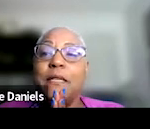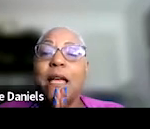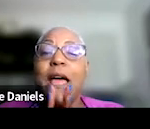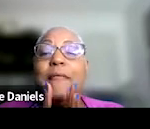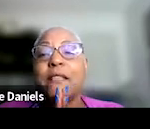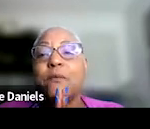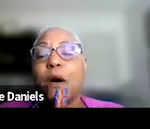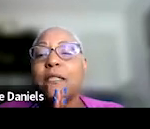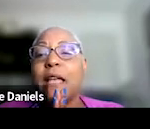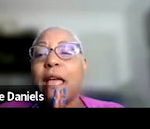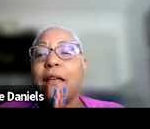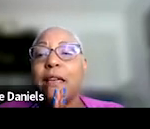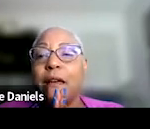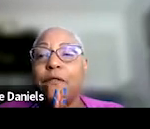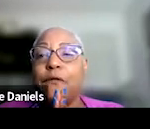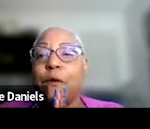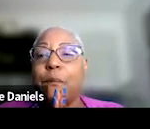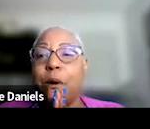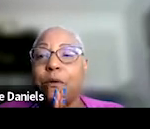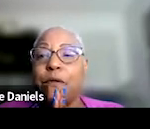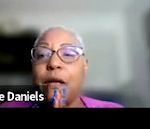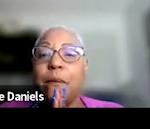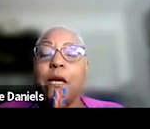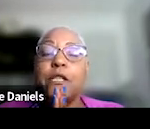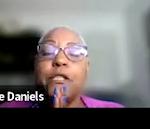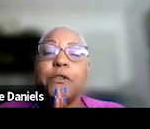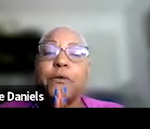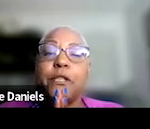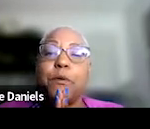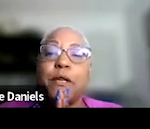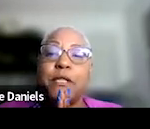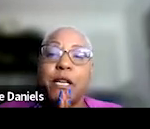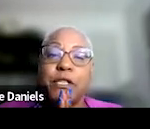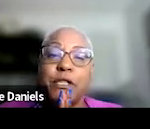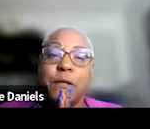and this was a gift from both of them to do this presentation.